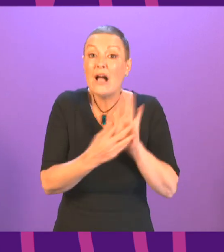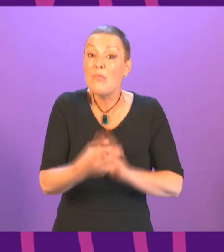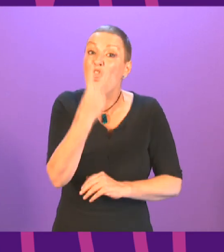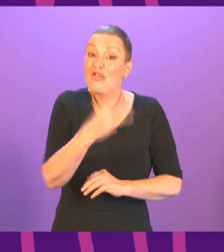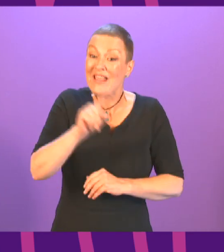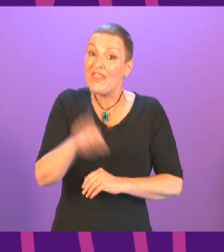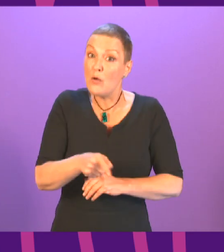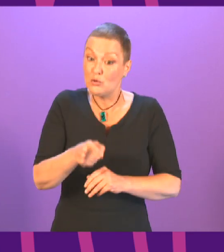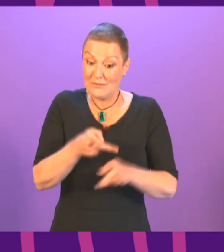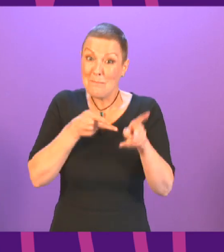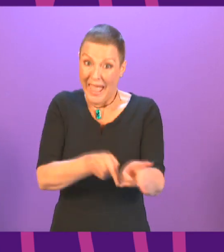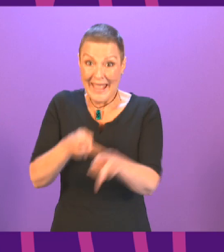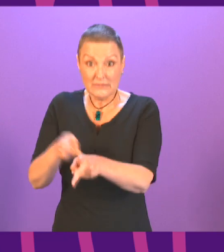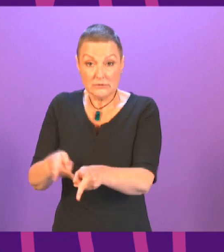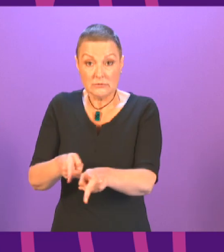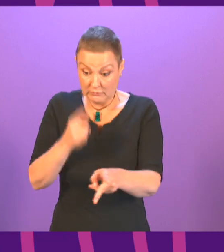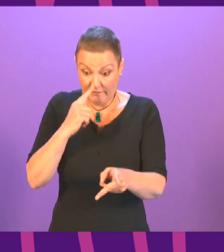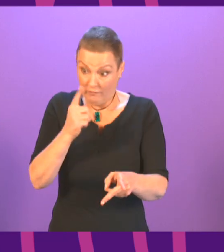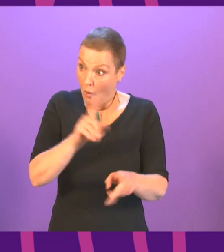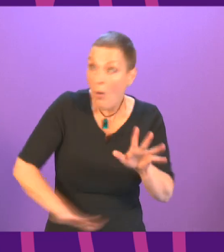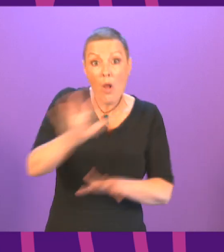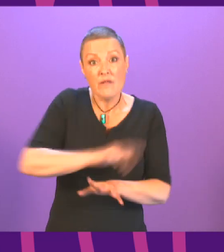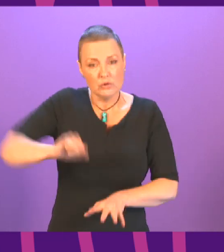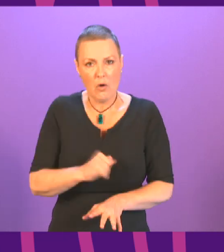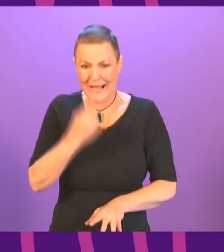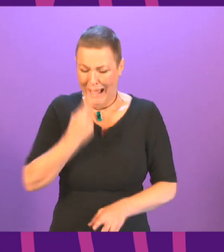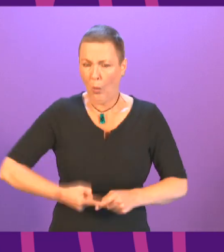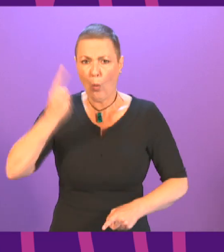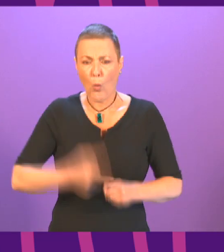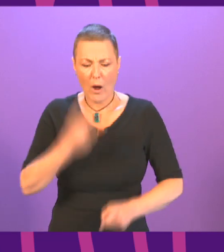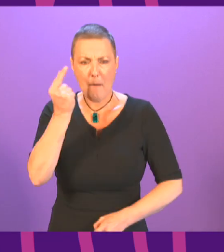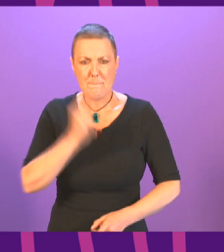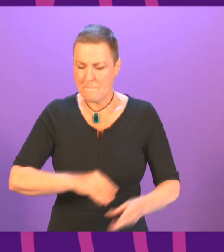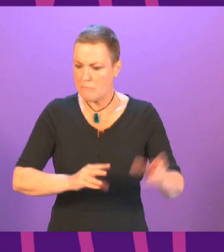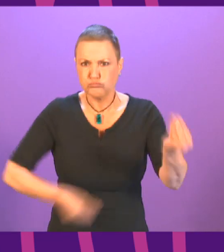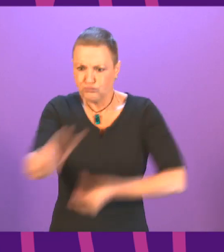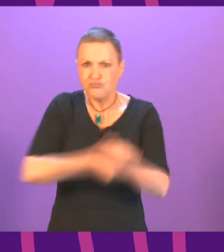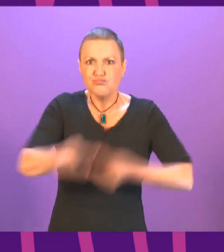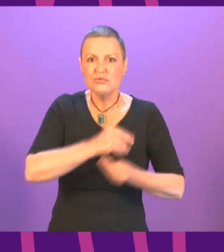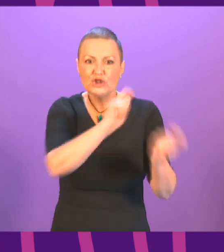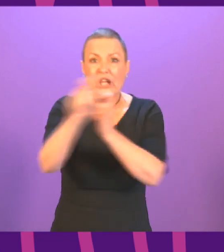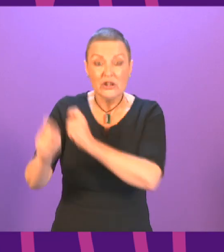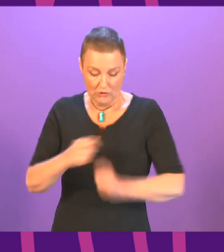acute beds nationally as part of our contingency planning, and it includes the ability to double